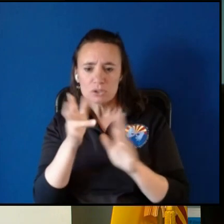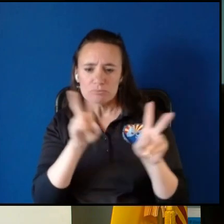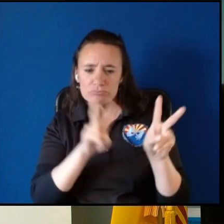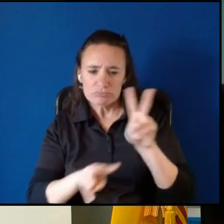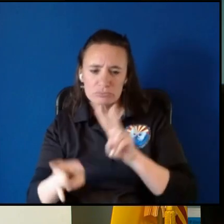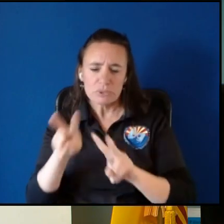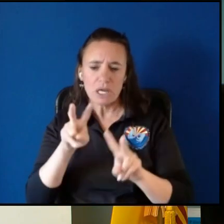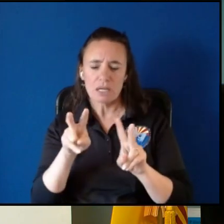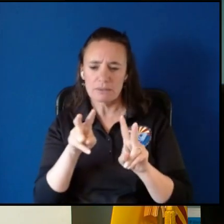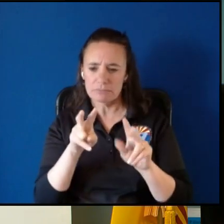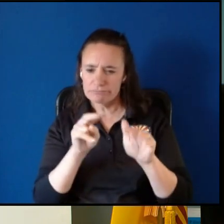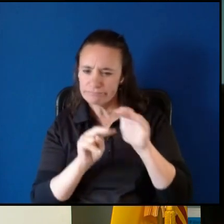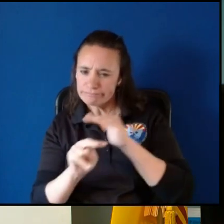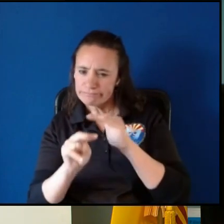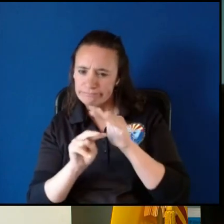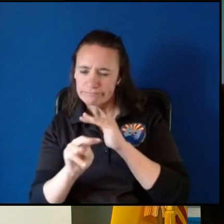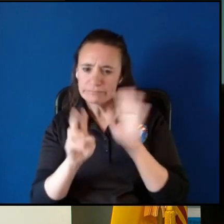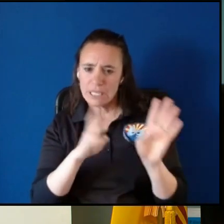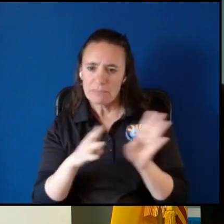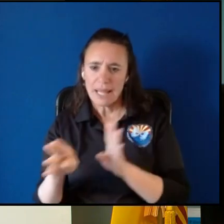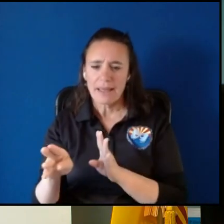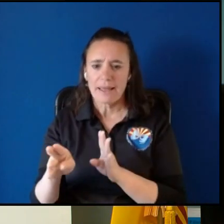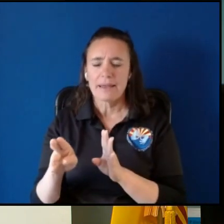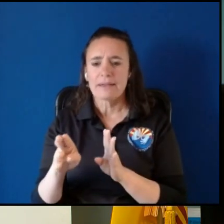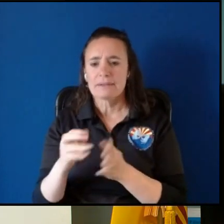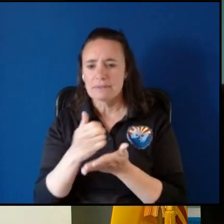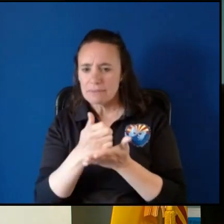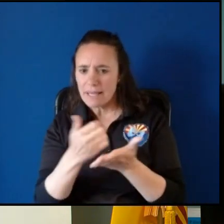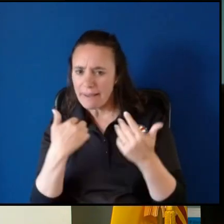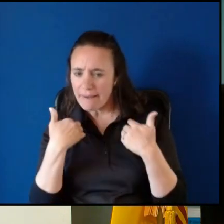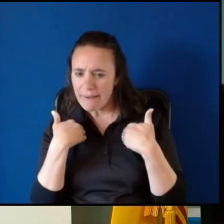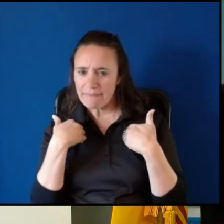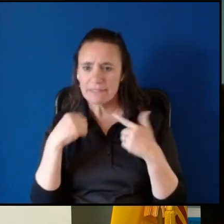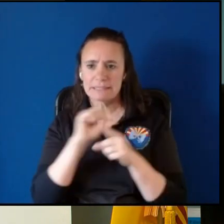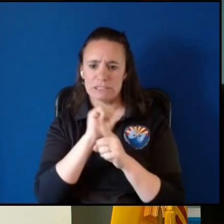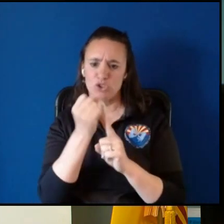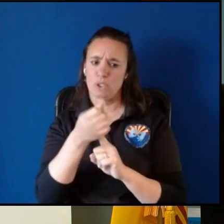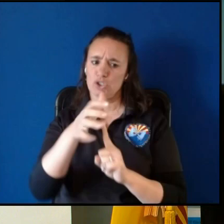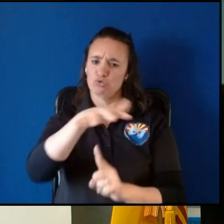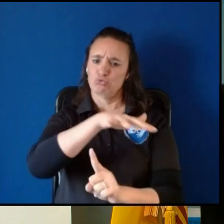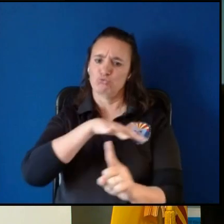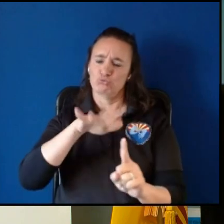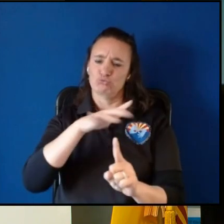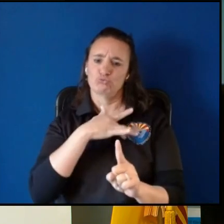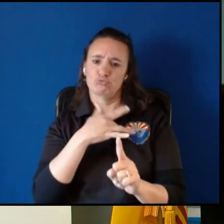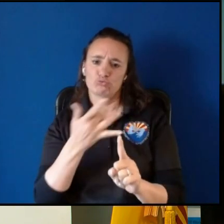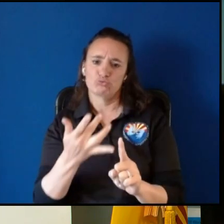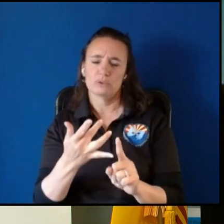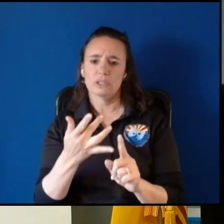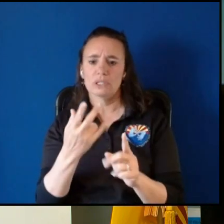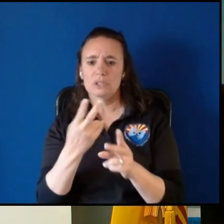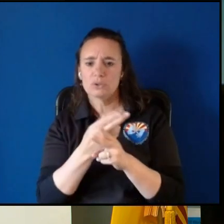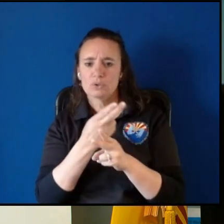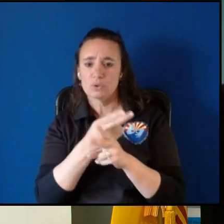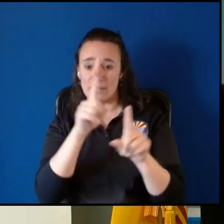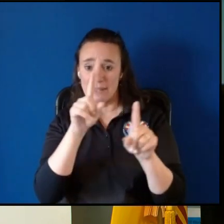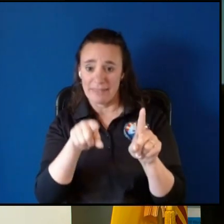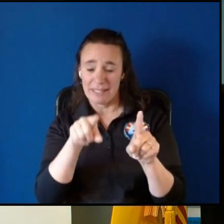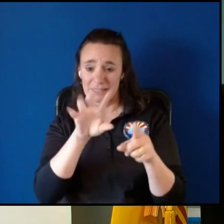It gives them situational awareness of what to expect. We use this and it is color coded for either moderate, which is what we want.